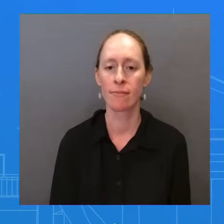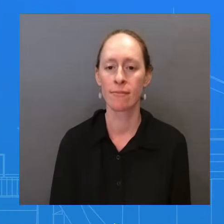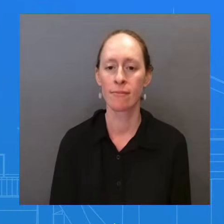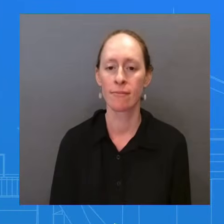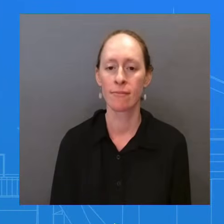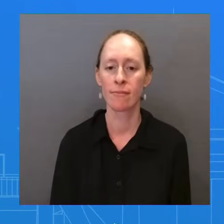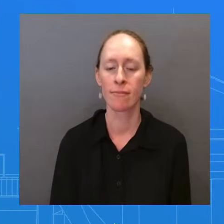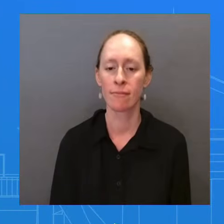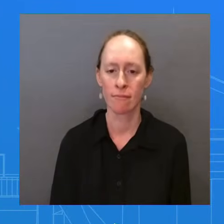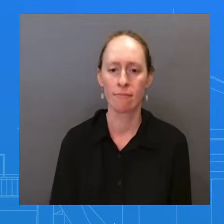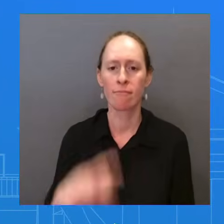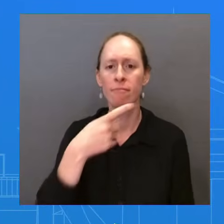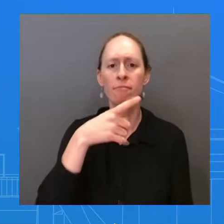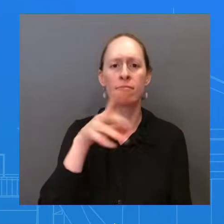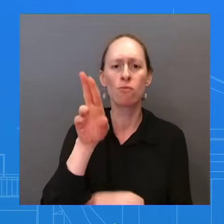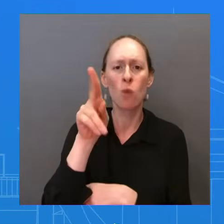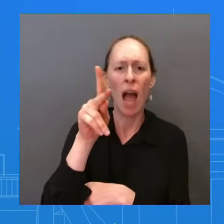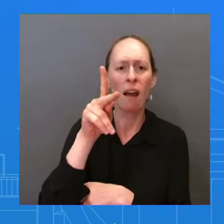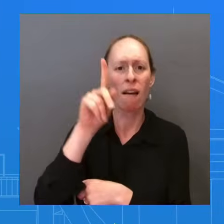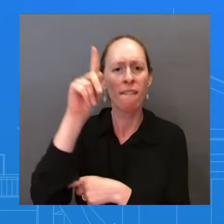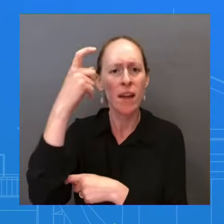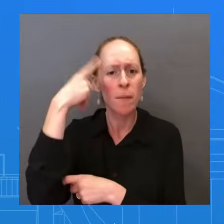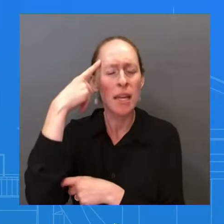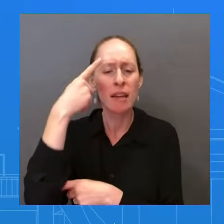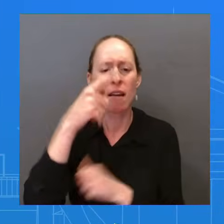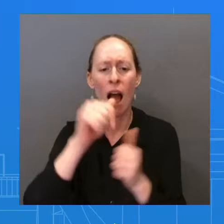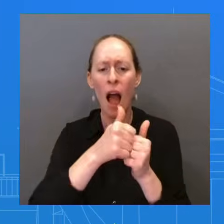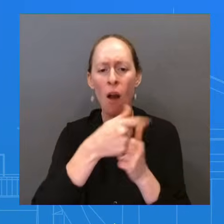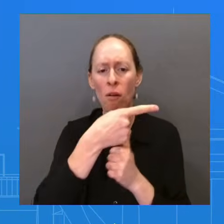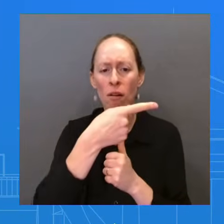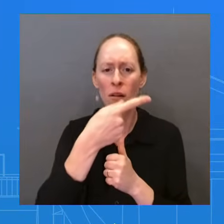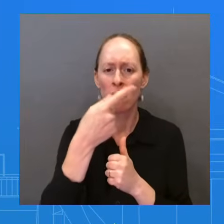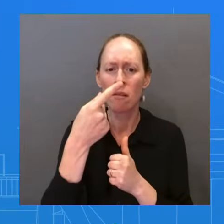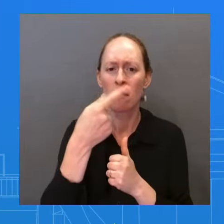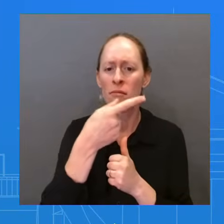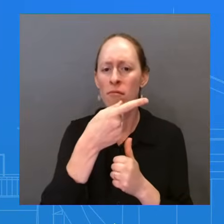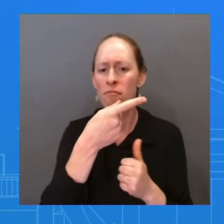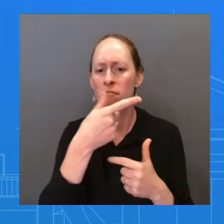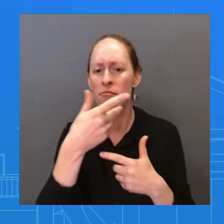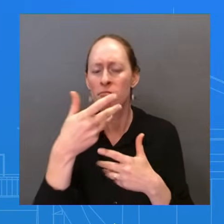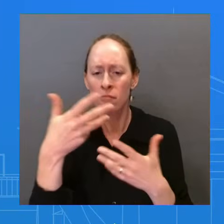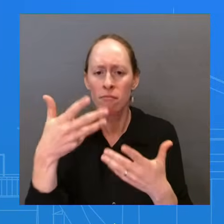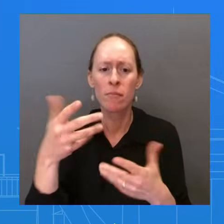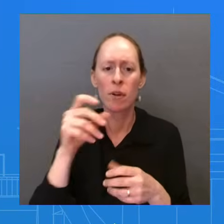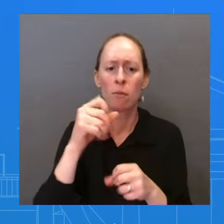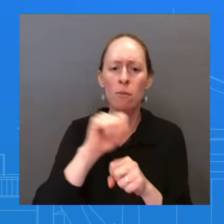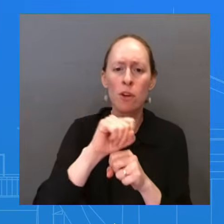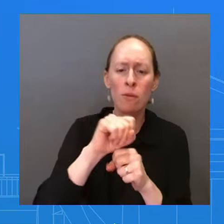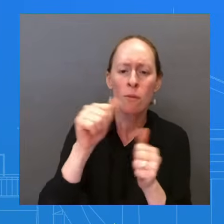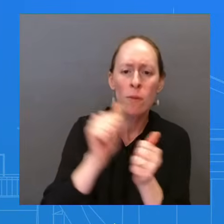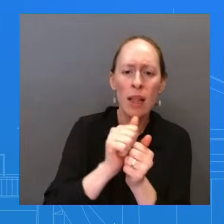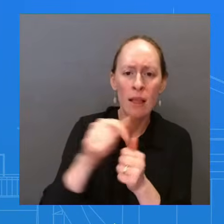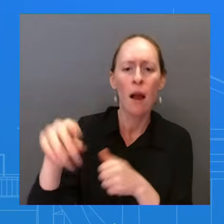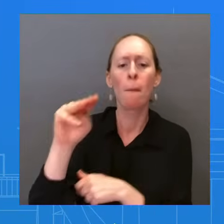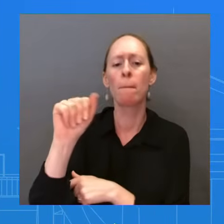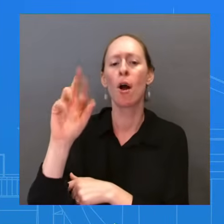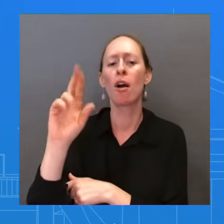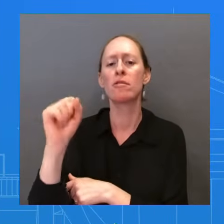Mr. Kirby: I'm going to have to refer you to State Department on that one, too. I was not ready for Mauritius today. Ms. Jean-Pierre: Okay. Go ahead. The Press: Well, and -- I mean, are there any concerns